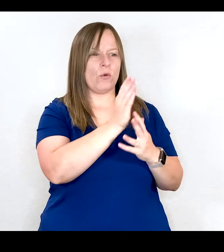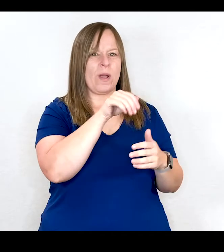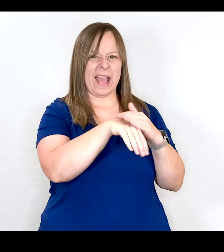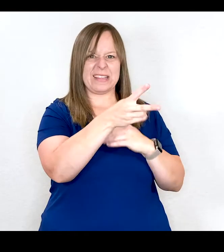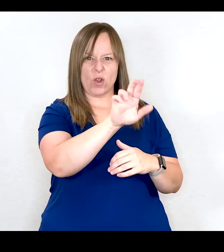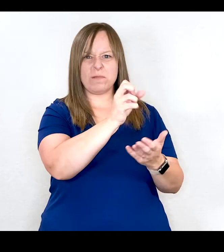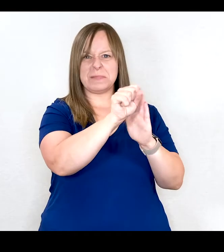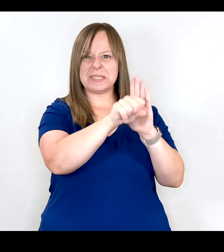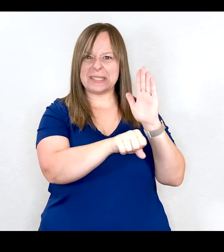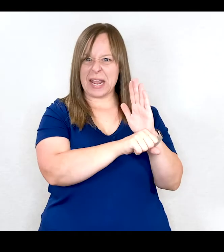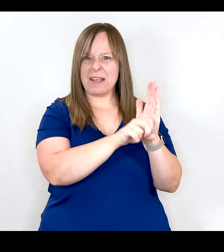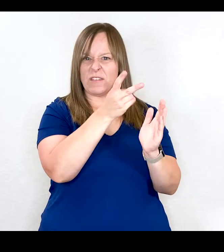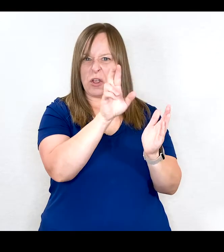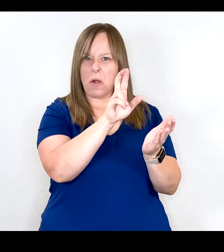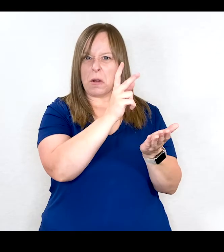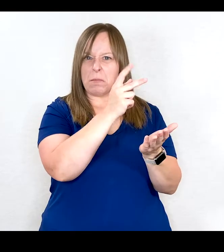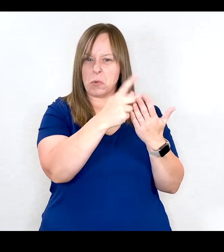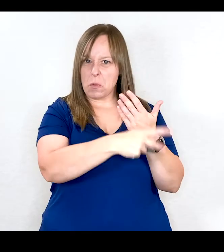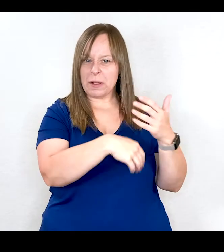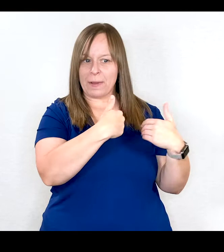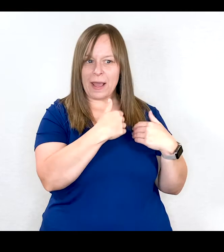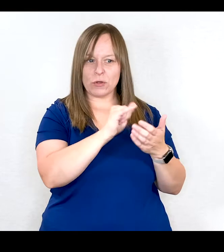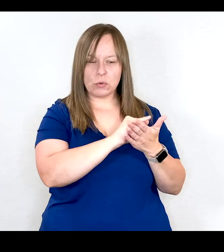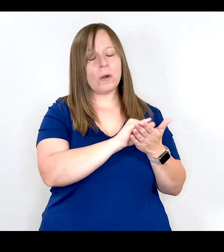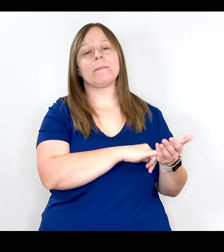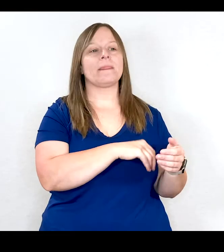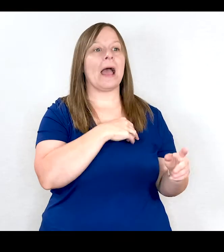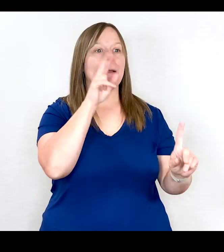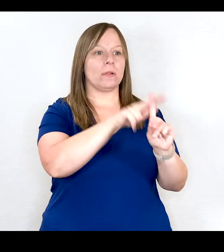ACCES-VR. It's the state's vocational rehabilitation program.